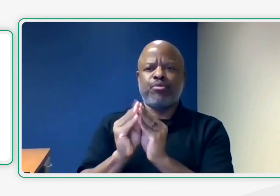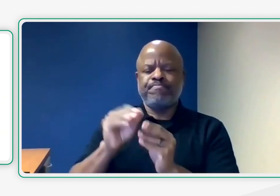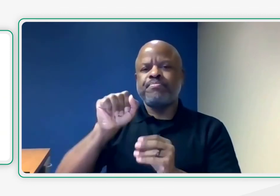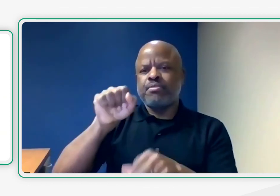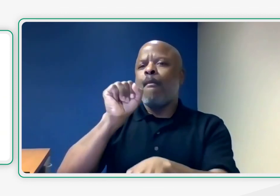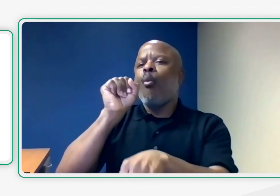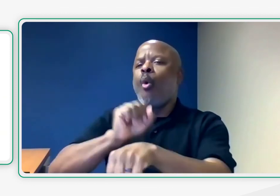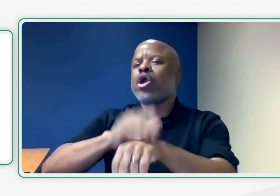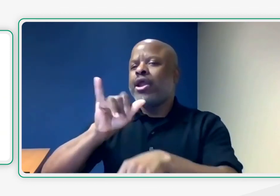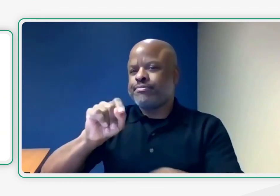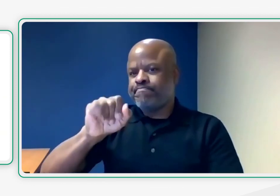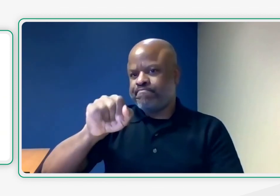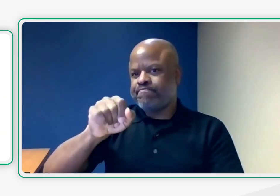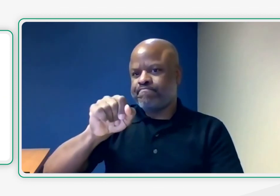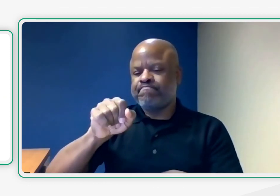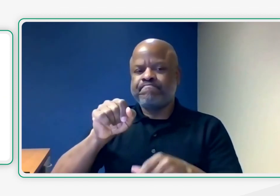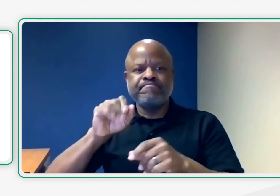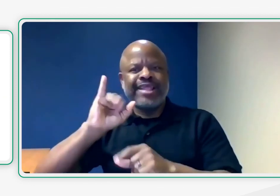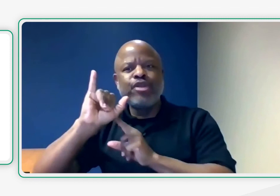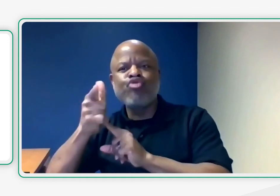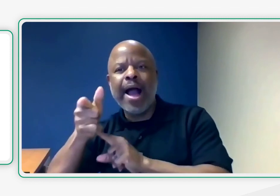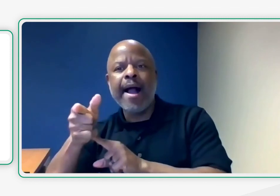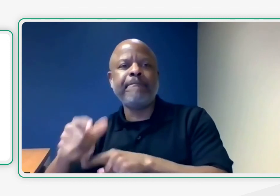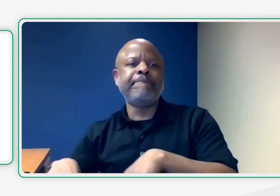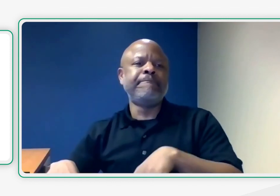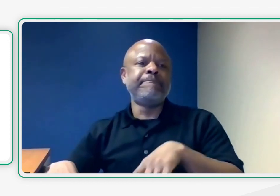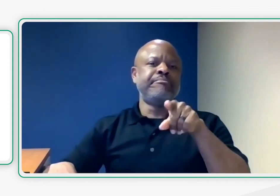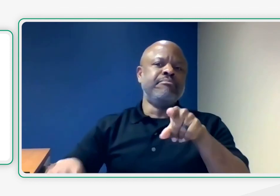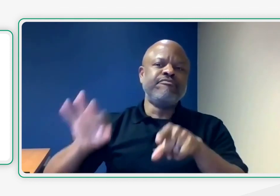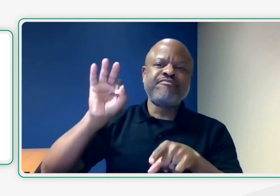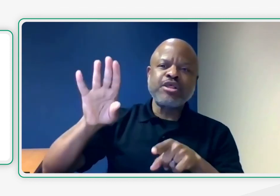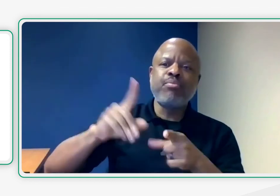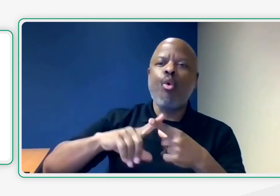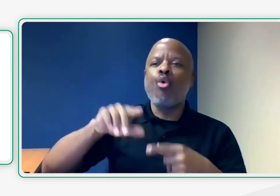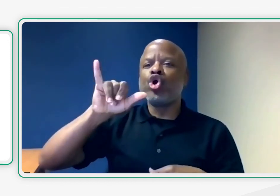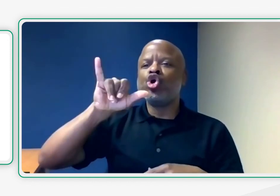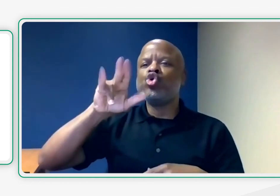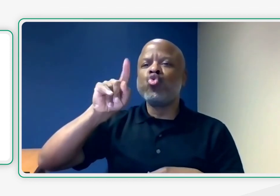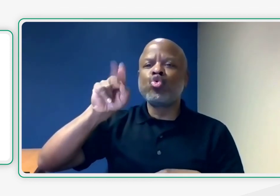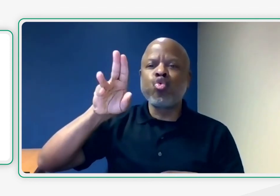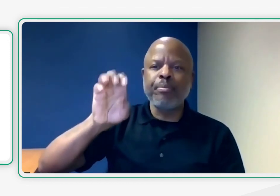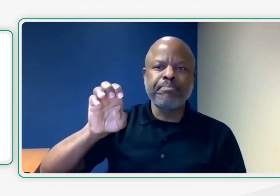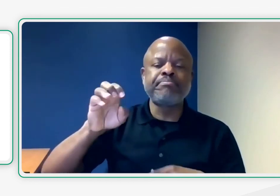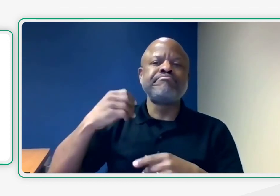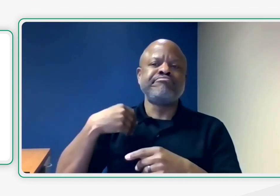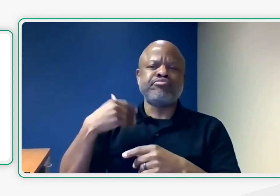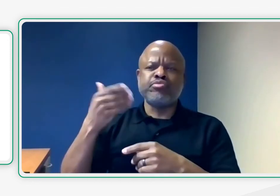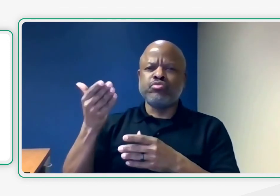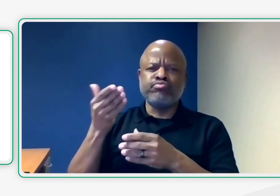And I want to figure out how to set up meetings in the future. So my answer is: yes, I'm working on it. This might be available through Instagram,